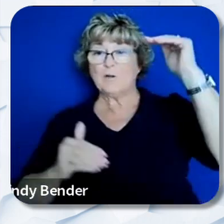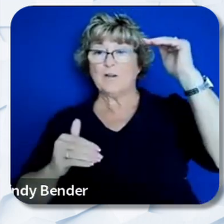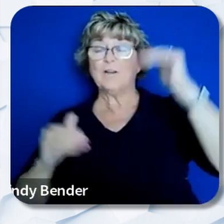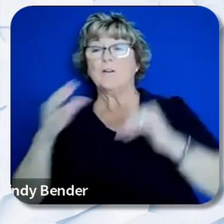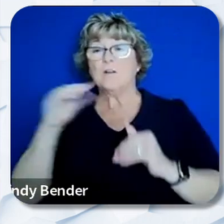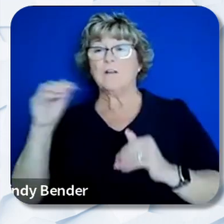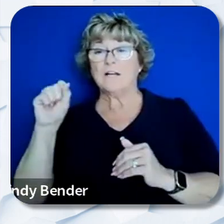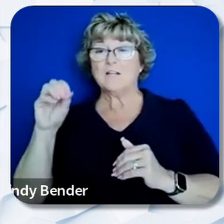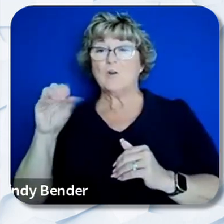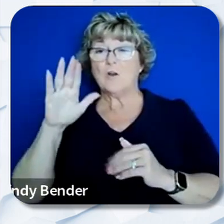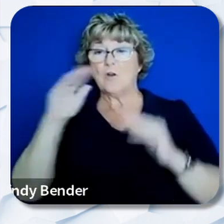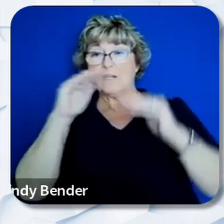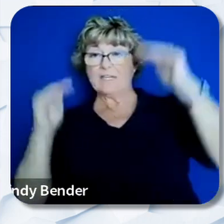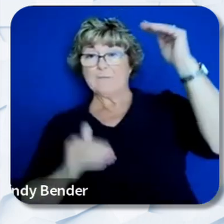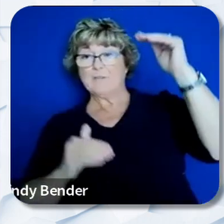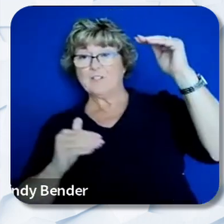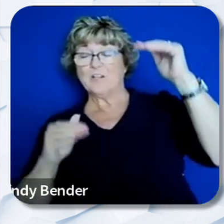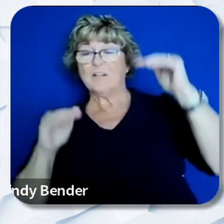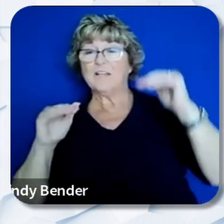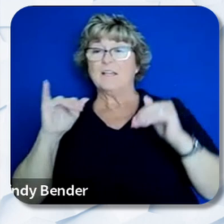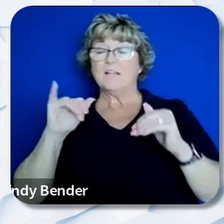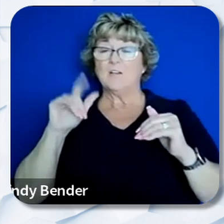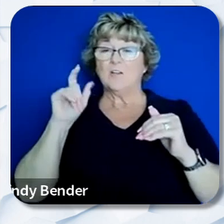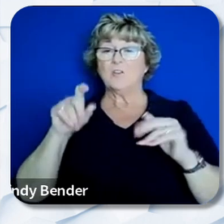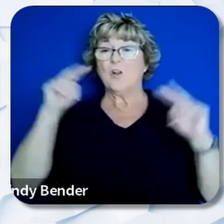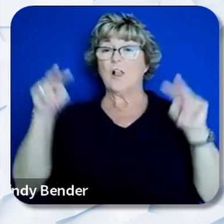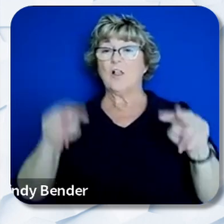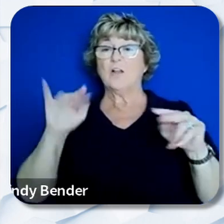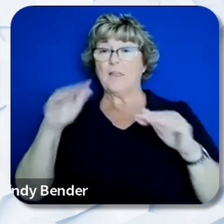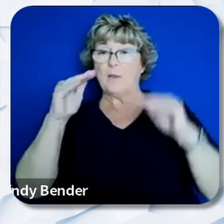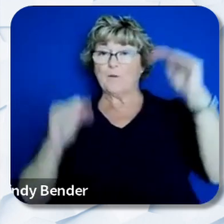And so your disproportionality, so you should look at your disproportionality data because